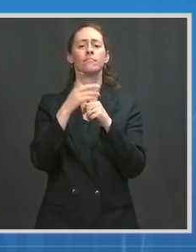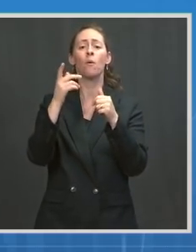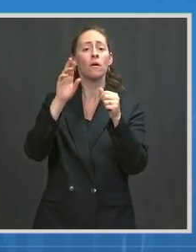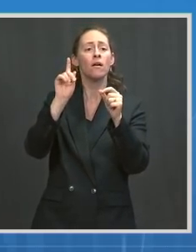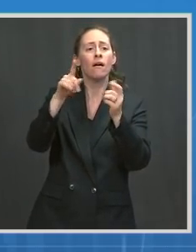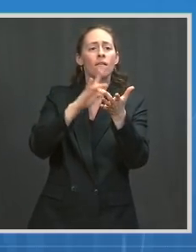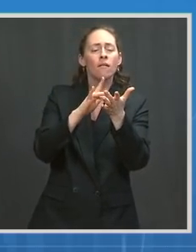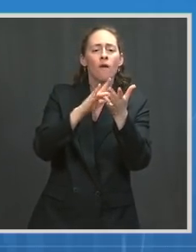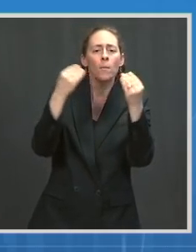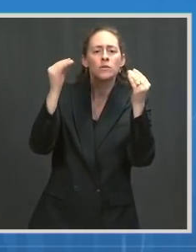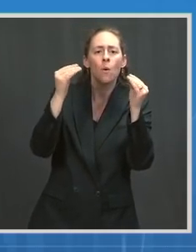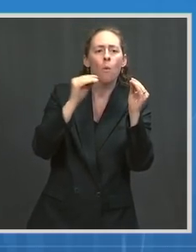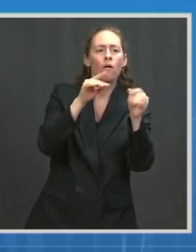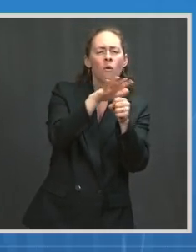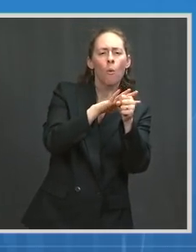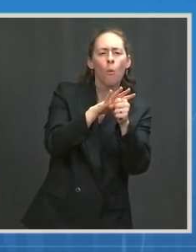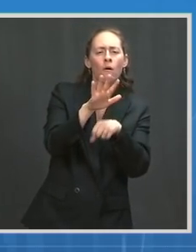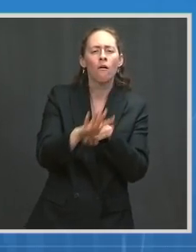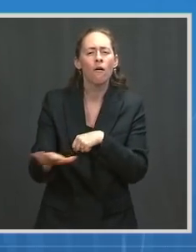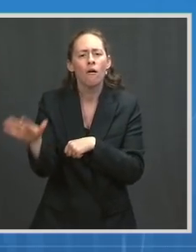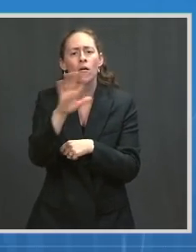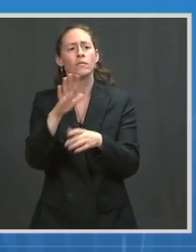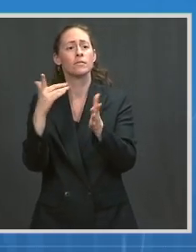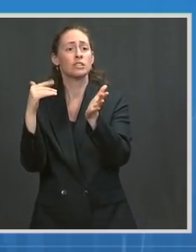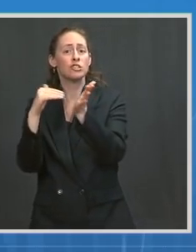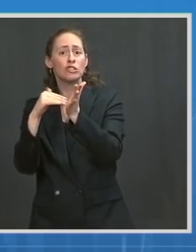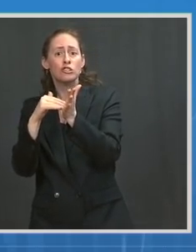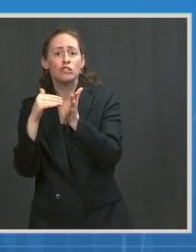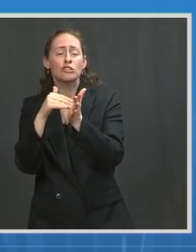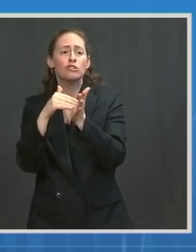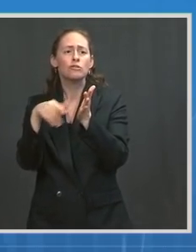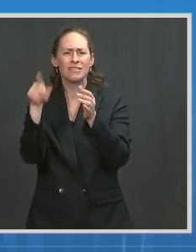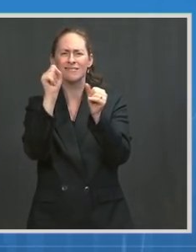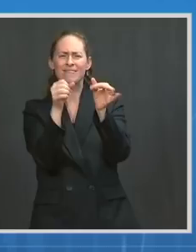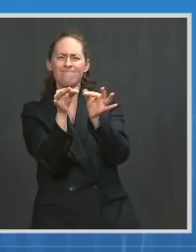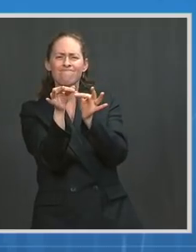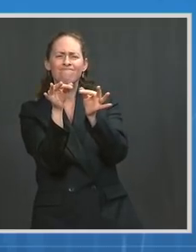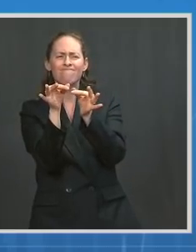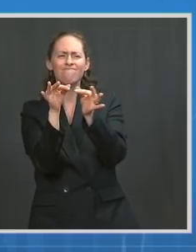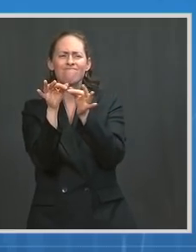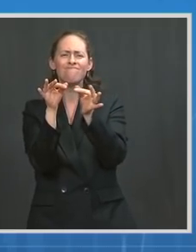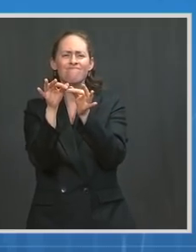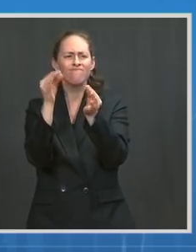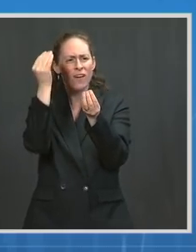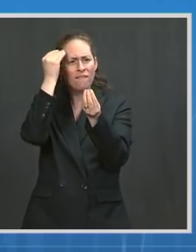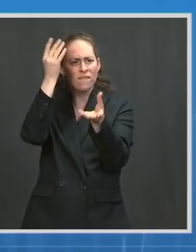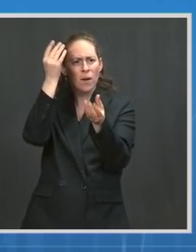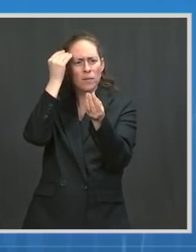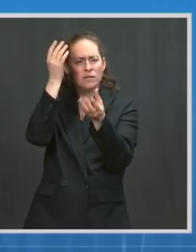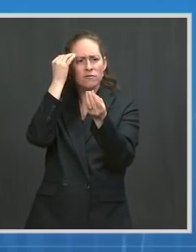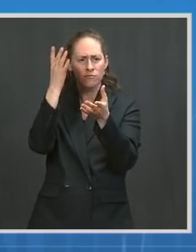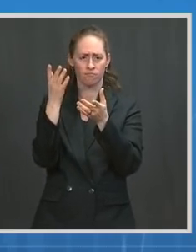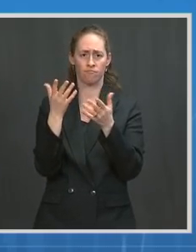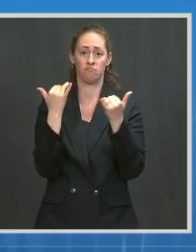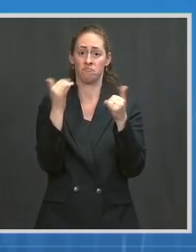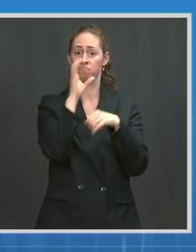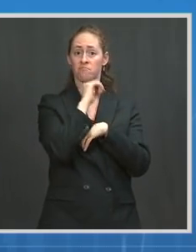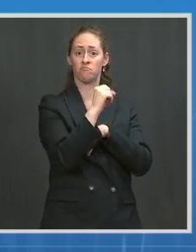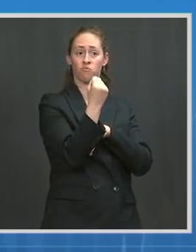And with, now, the availability of vaccine for 12- to 15-year-olds, we are absolutely conducting that extra outreach not only